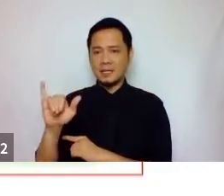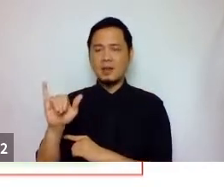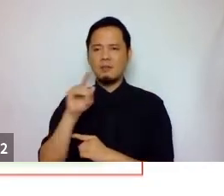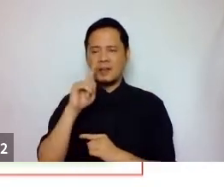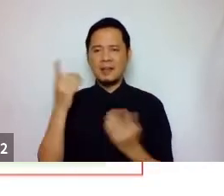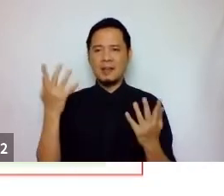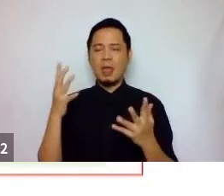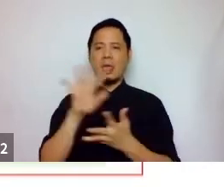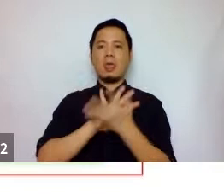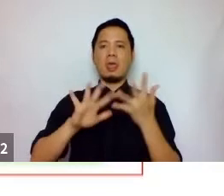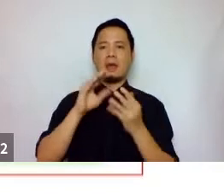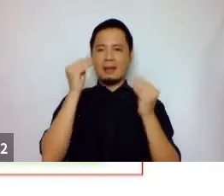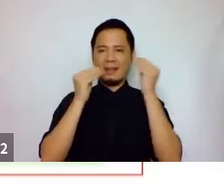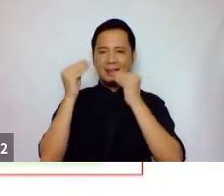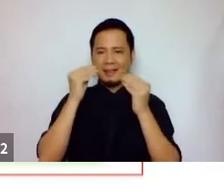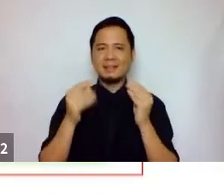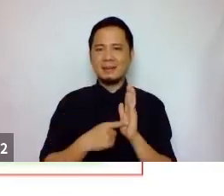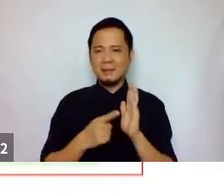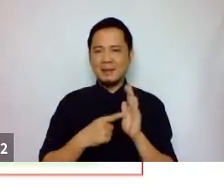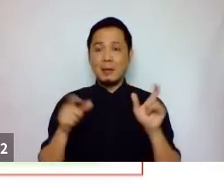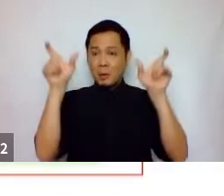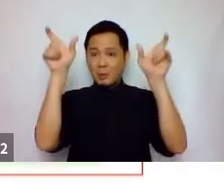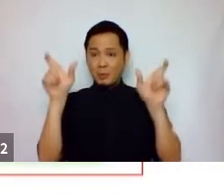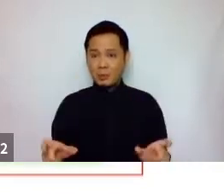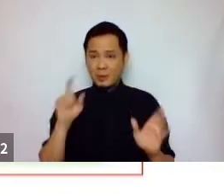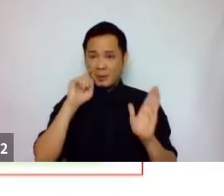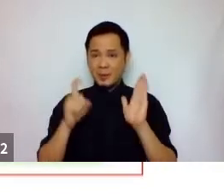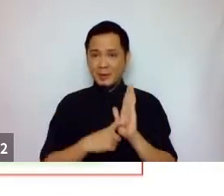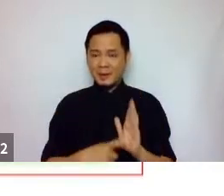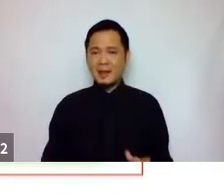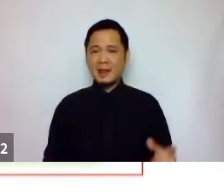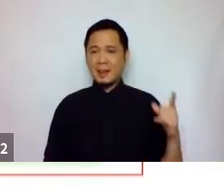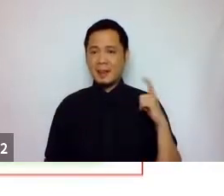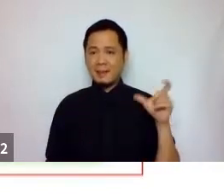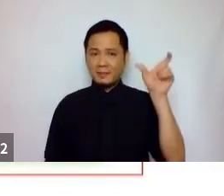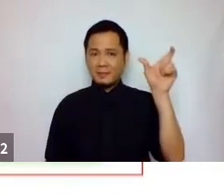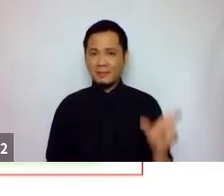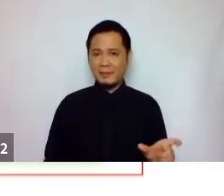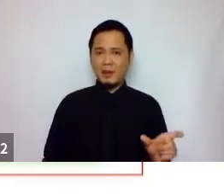So we have two columns, lines. The one on the left is the overall vaccine efficacy rates.